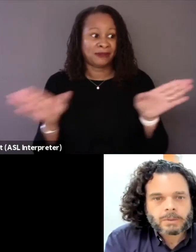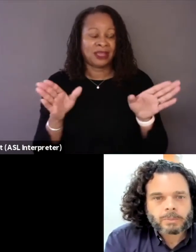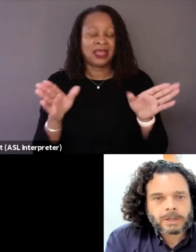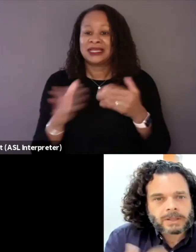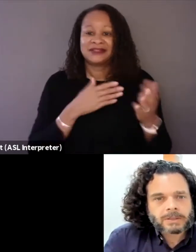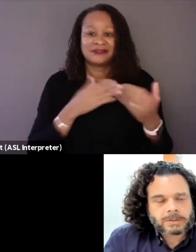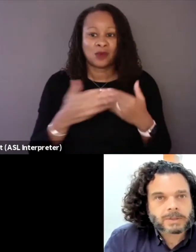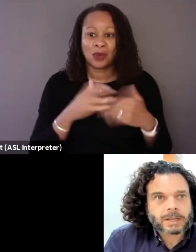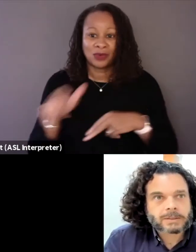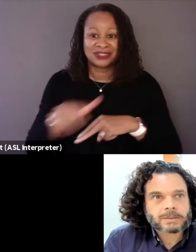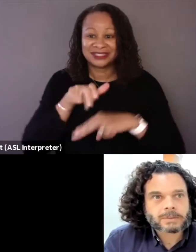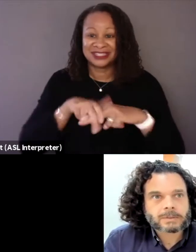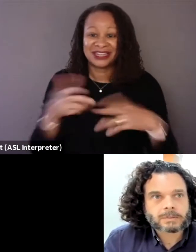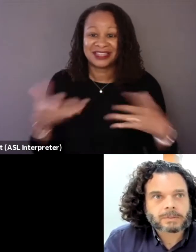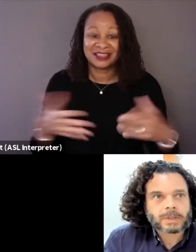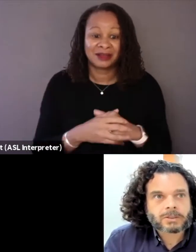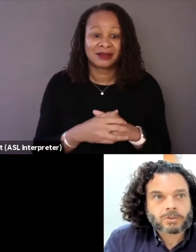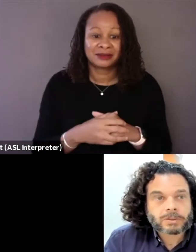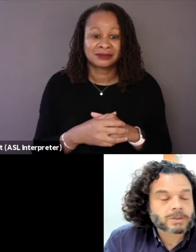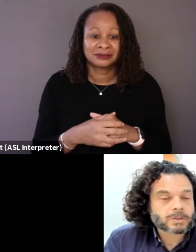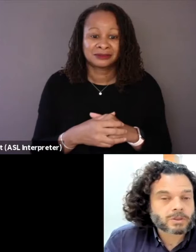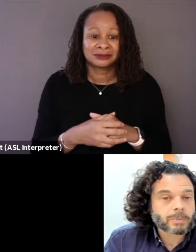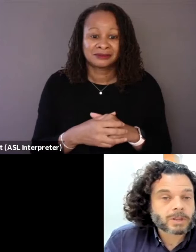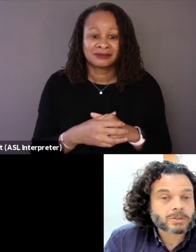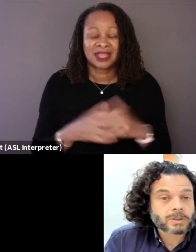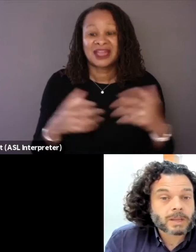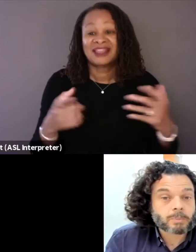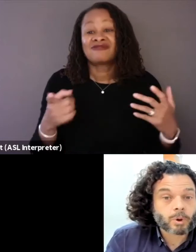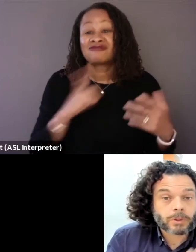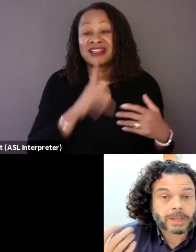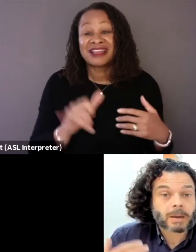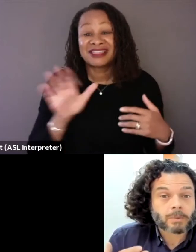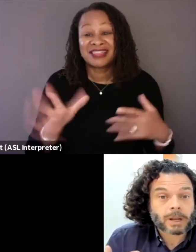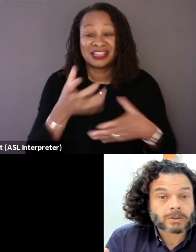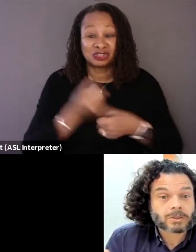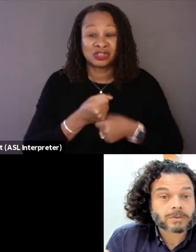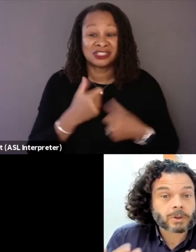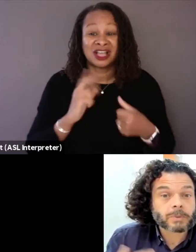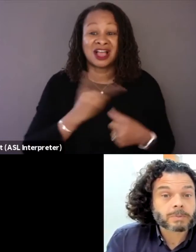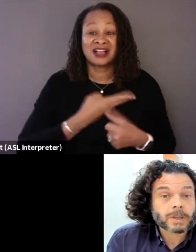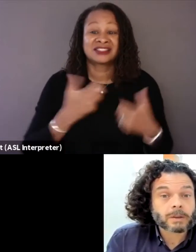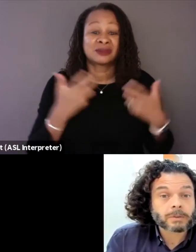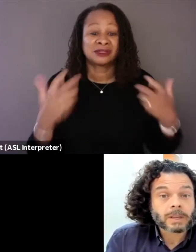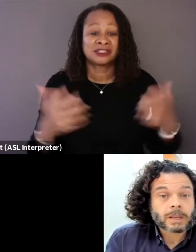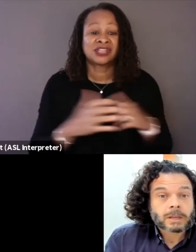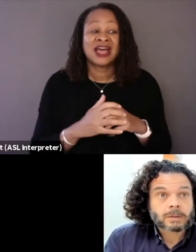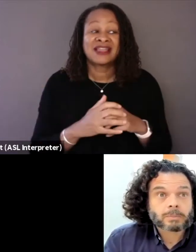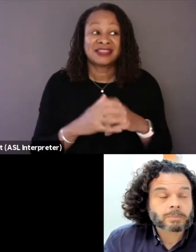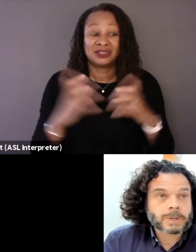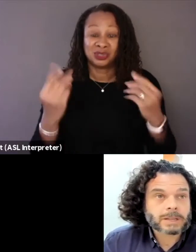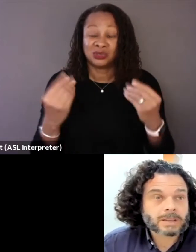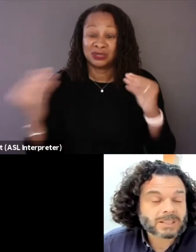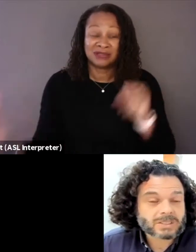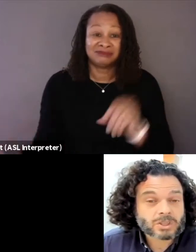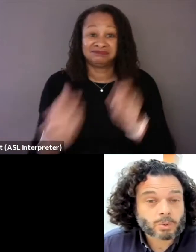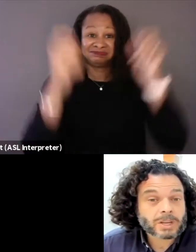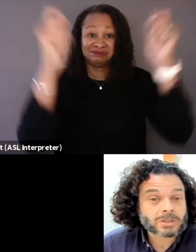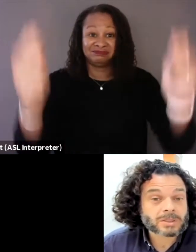But in this sense, they trusted us so much that they pulled the camera out and just film themselves in situations